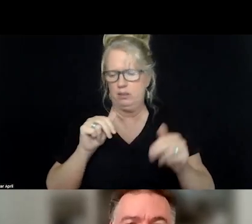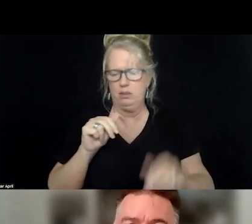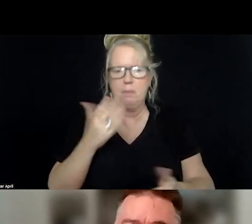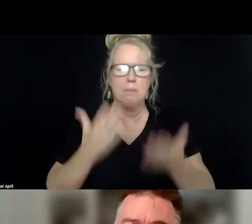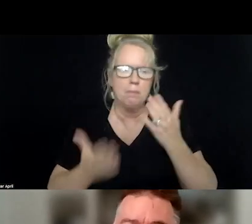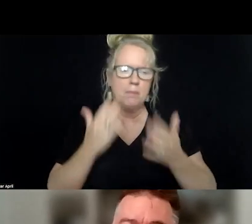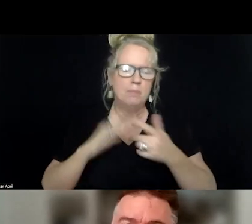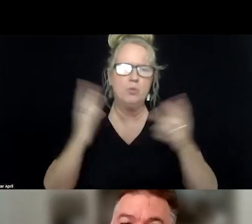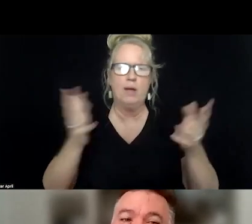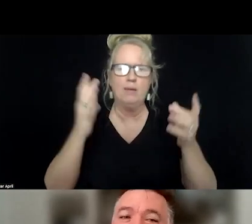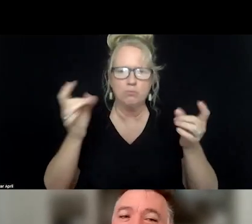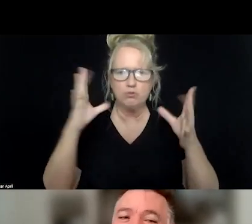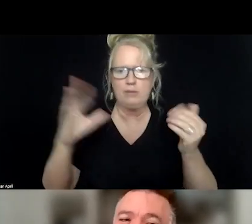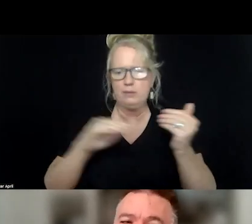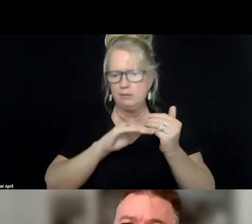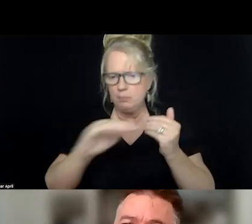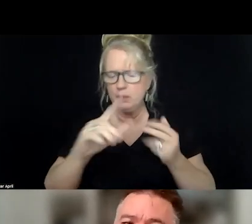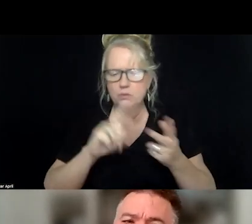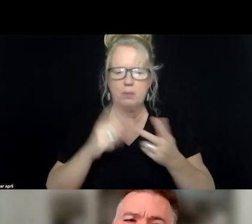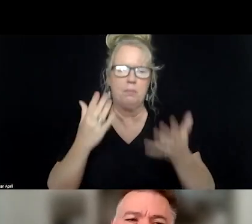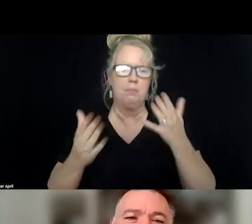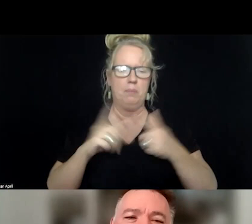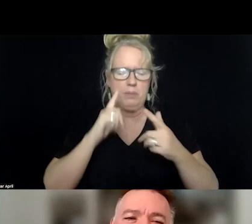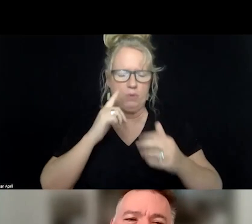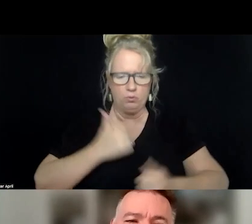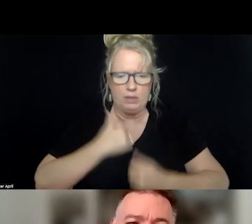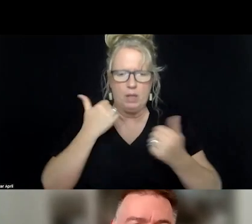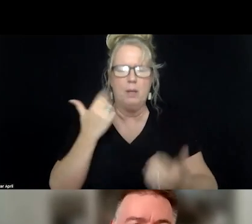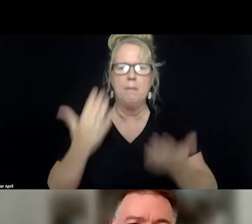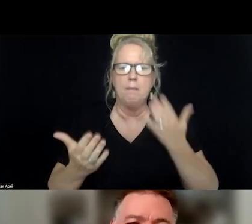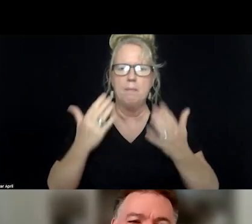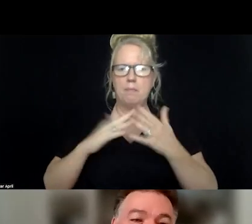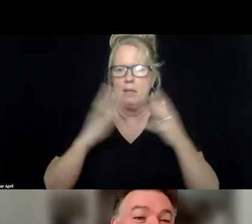STABILIZATION UNIT, YOU MAY HAVE CRISIS RESIDENTIAL, YOU MIGHT